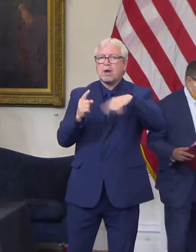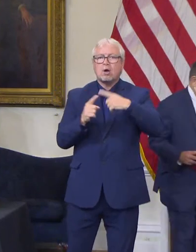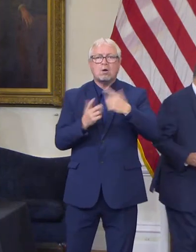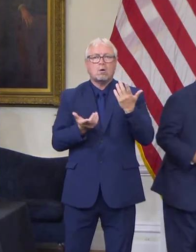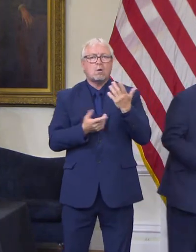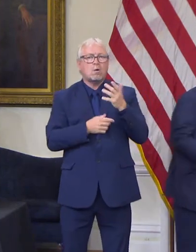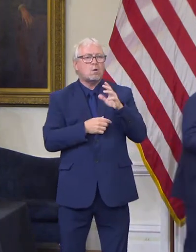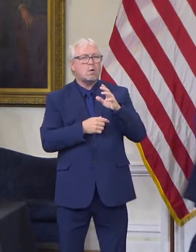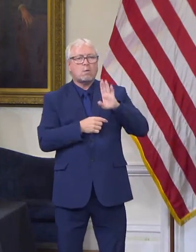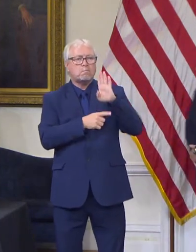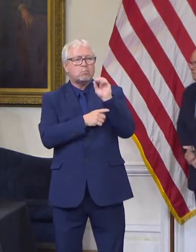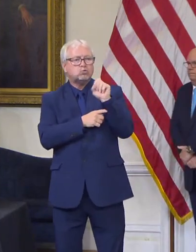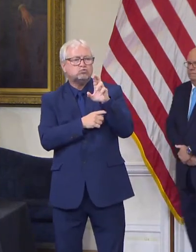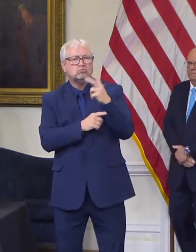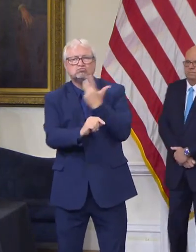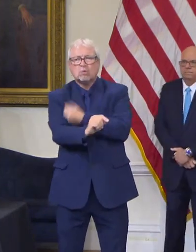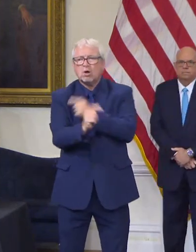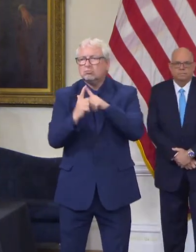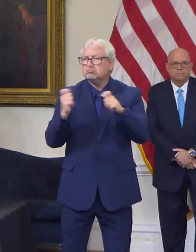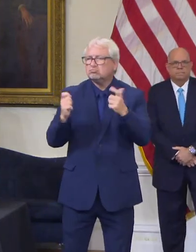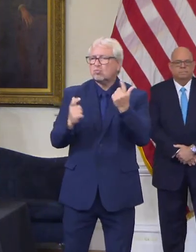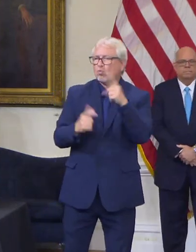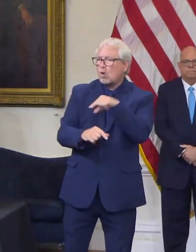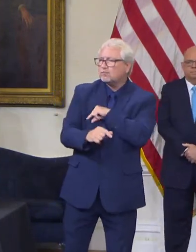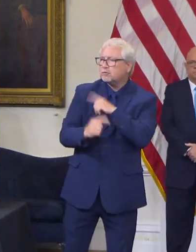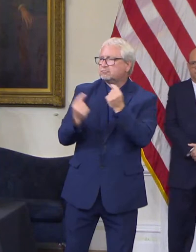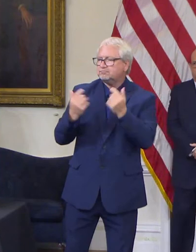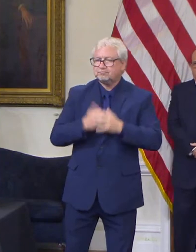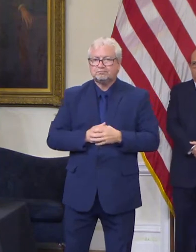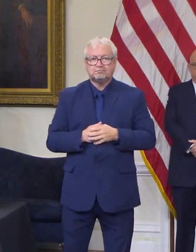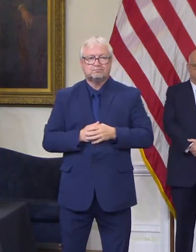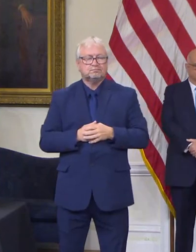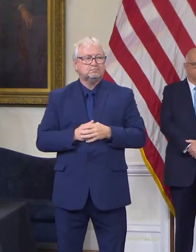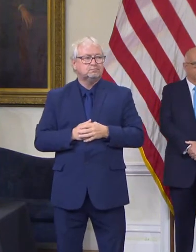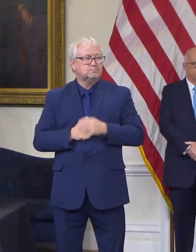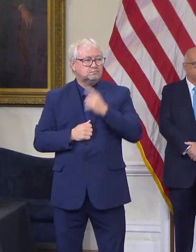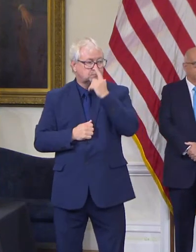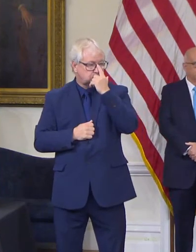efforts to boost and reach eligible recipients for boosters